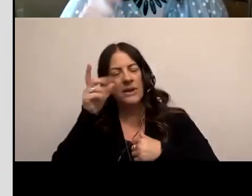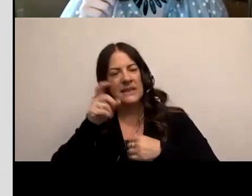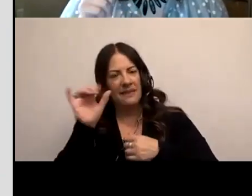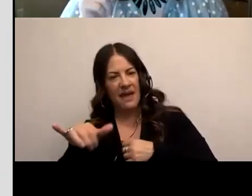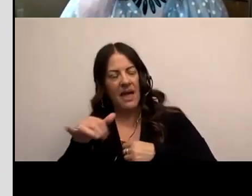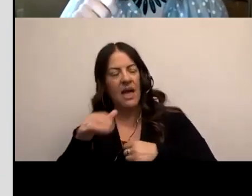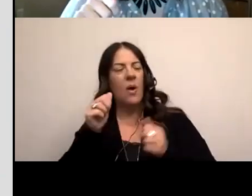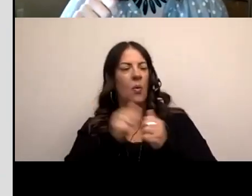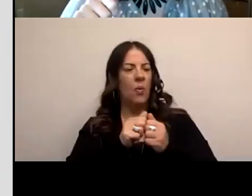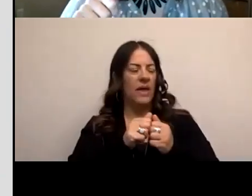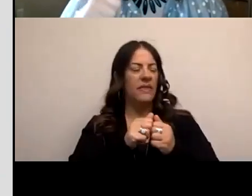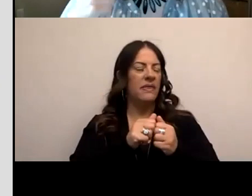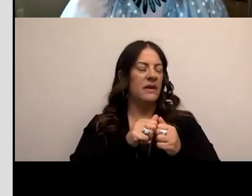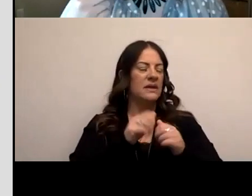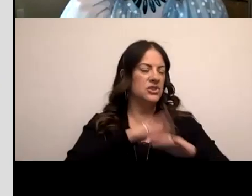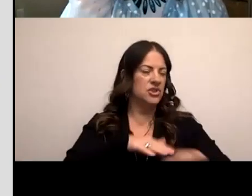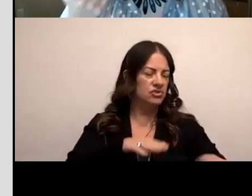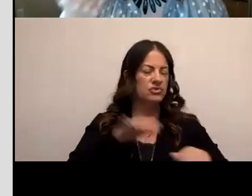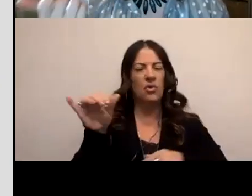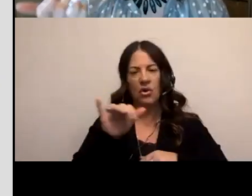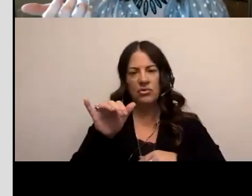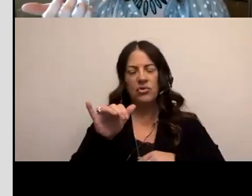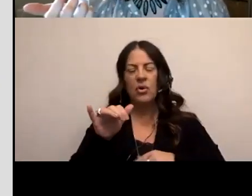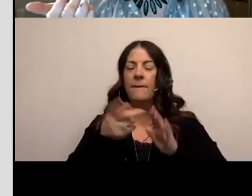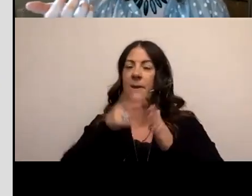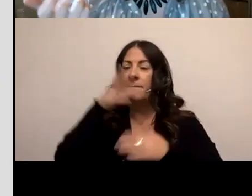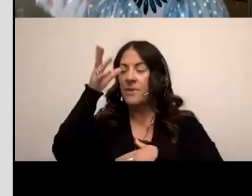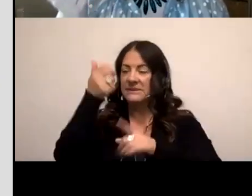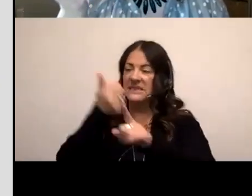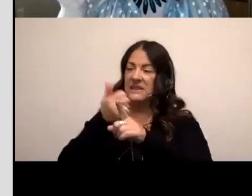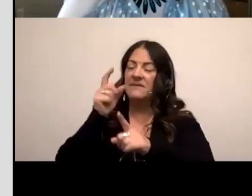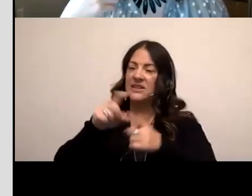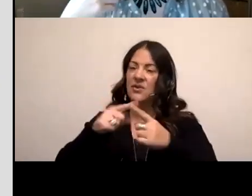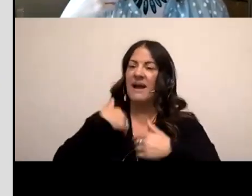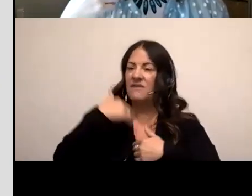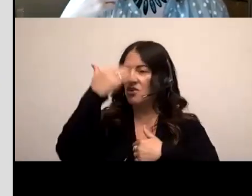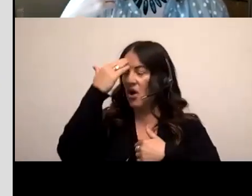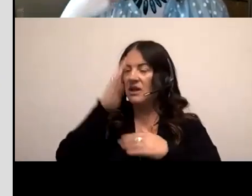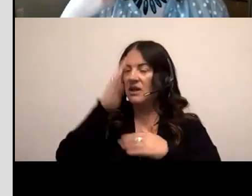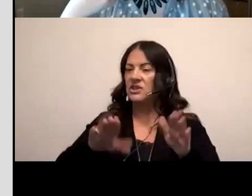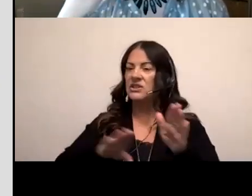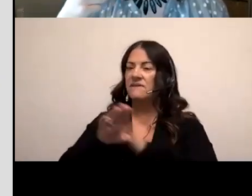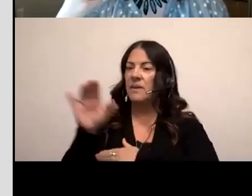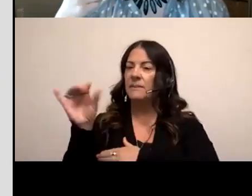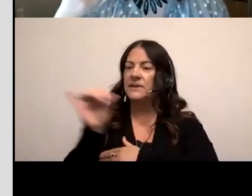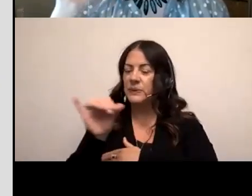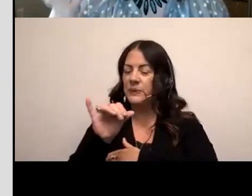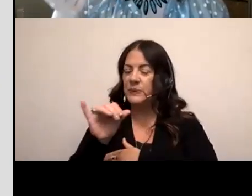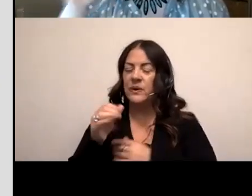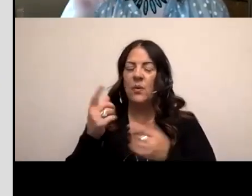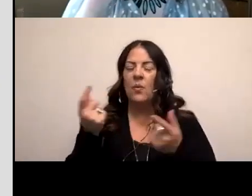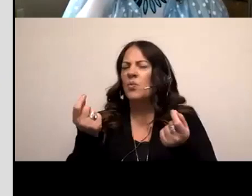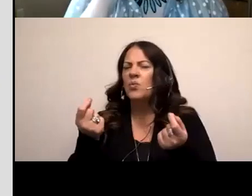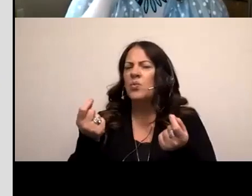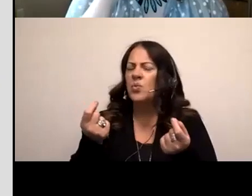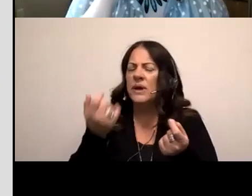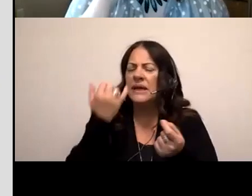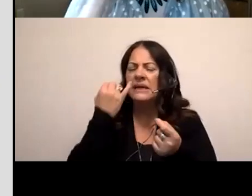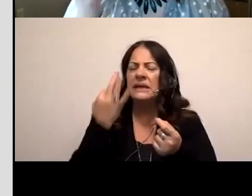OF PARENTING AND CHILD DEVELOPMENT. WHAT HAPPENS WHEN YOU HAVE AN EXPECTATION THAT'S NOT APPROPRIATE?